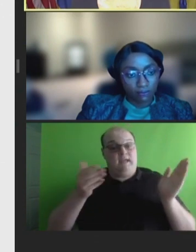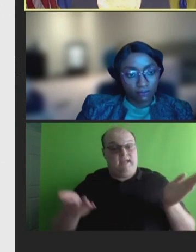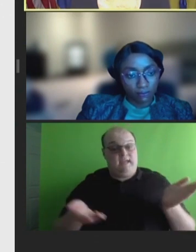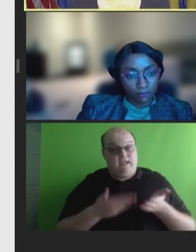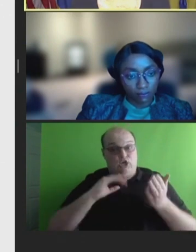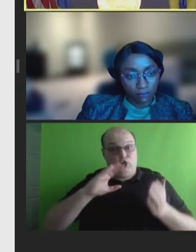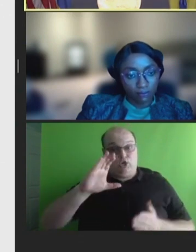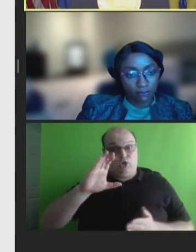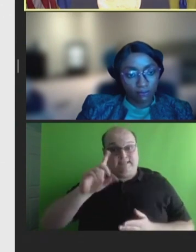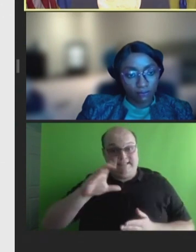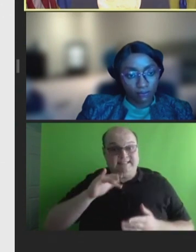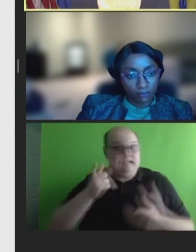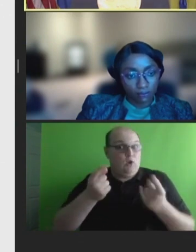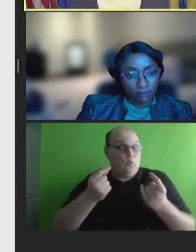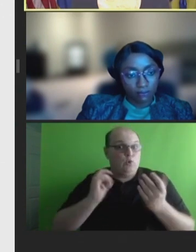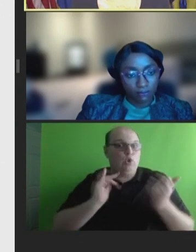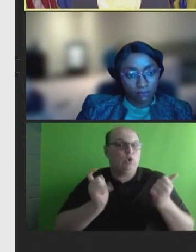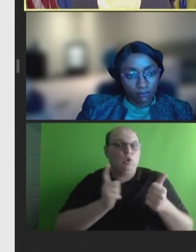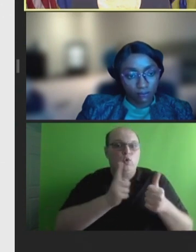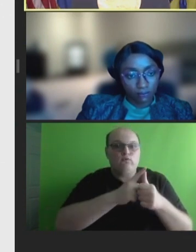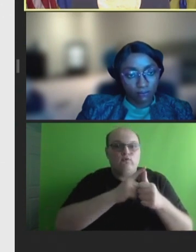The first listed here is the Let's Rise Initiative.